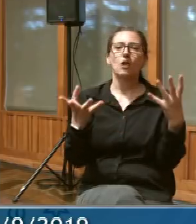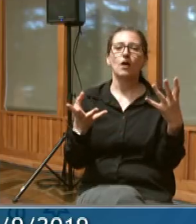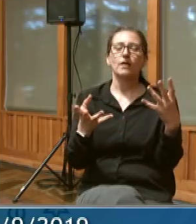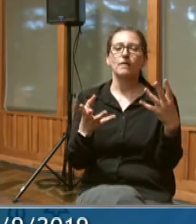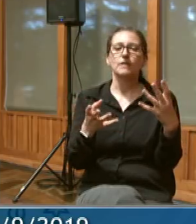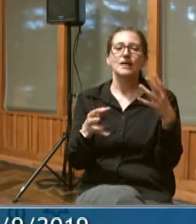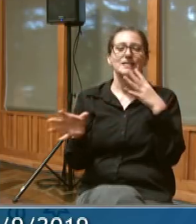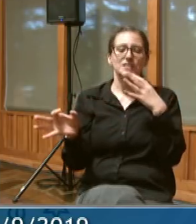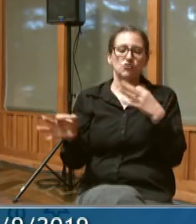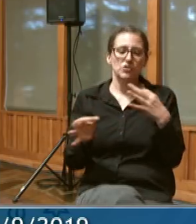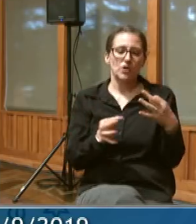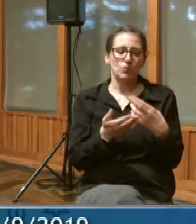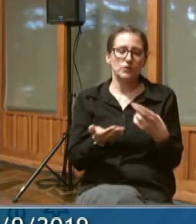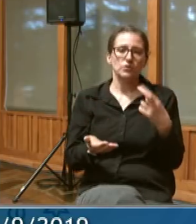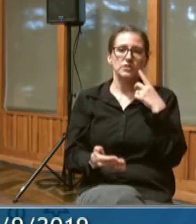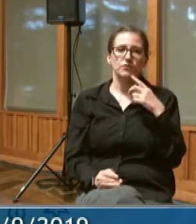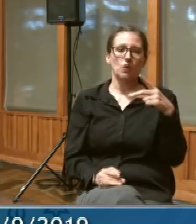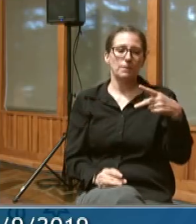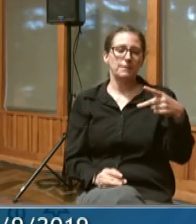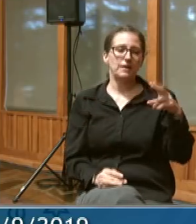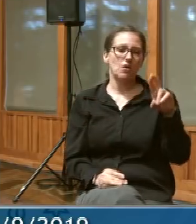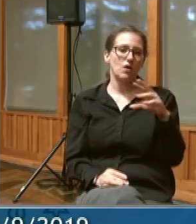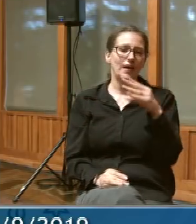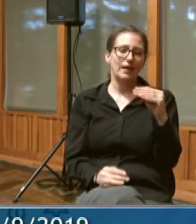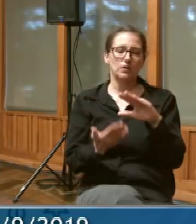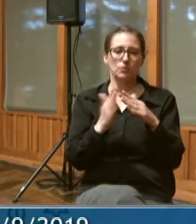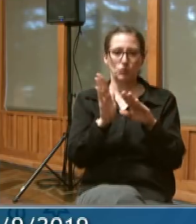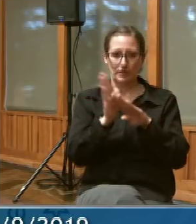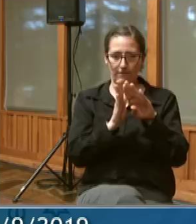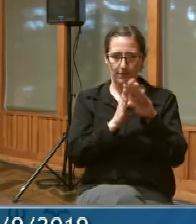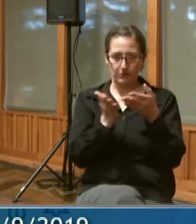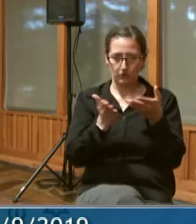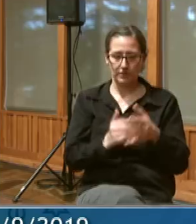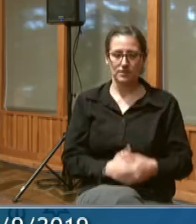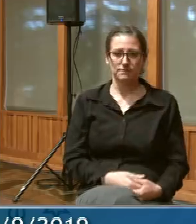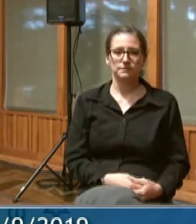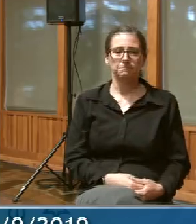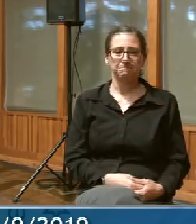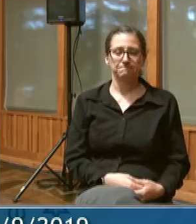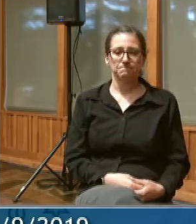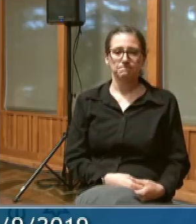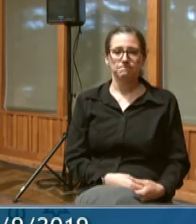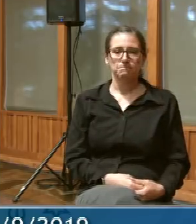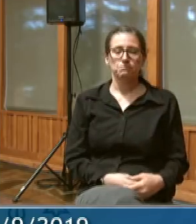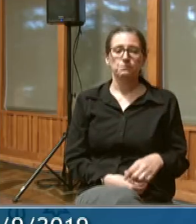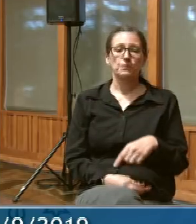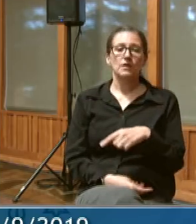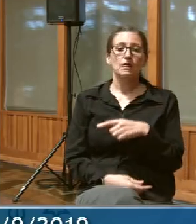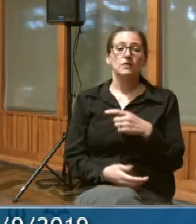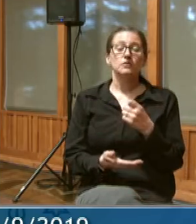GOES PUBLIC SAFETY SERVICES, POLICE, FIREFIGHTERS, 911 CALL TAKING SYSTEM. WE PROVIDE A NOTABLE AMOUNT OF